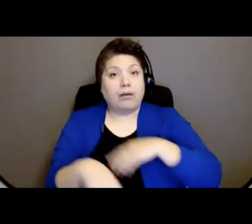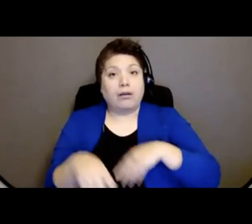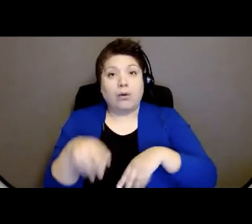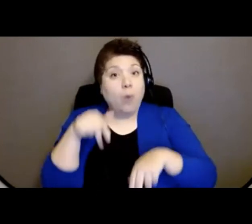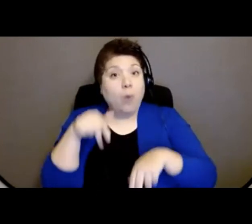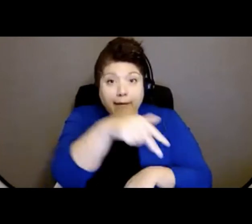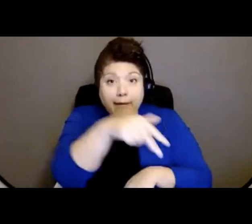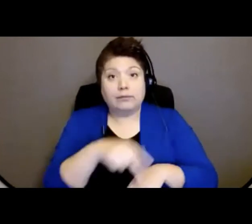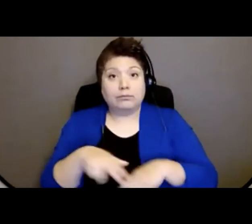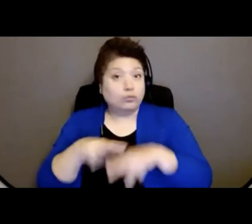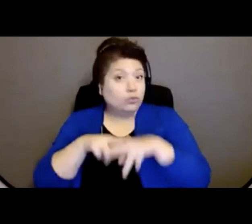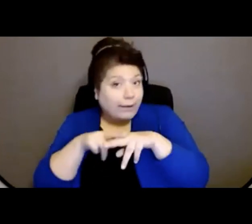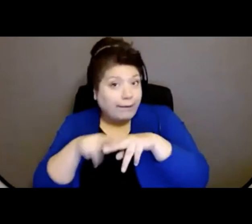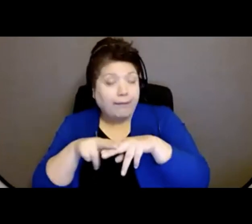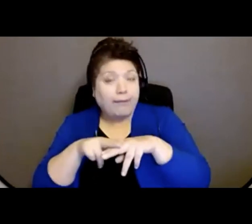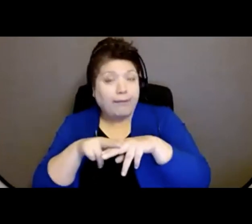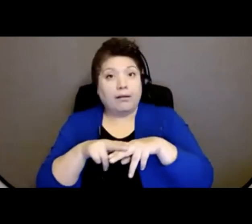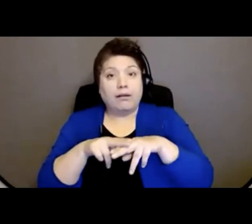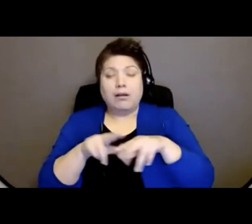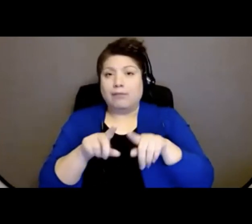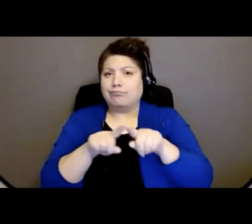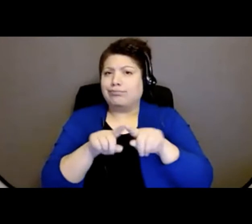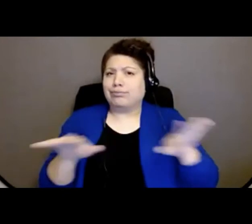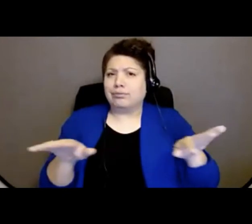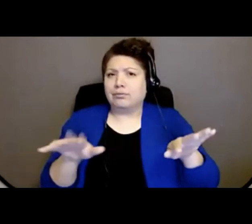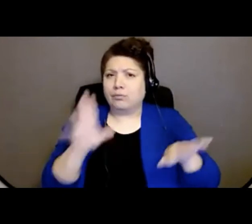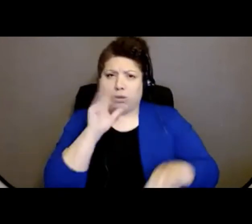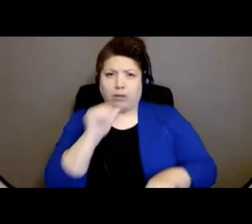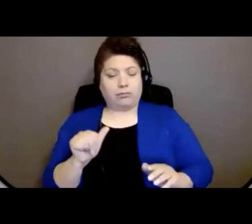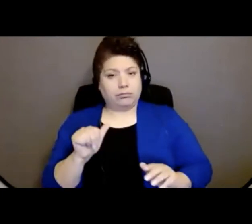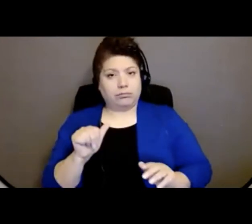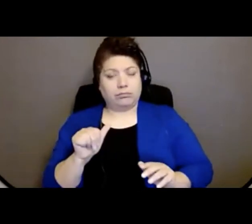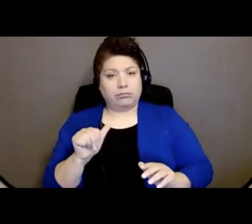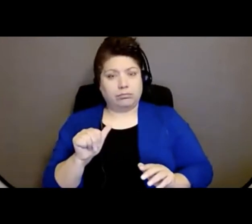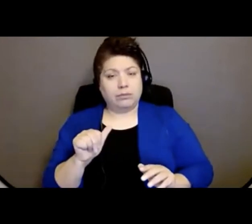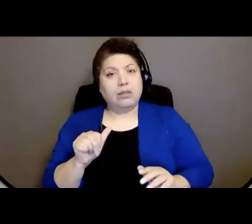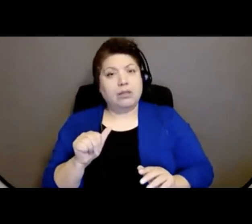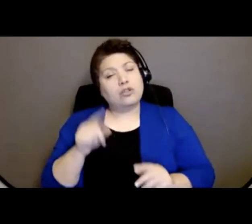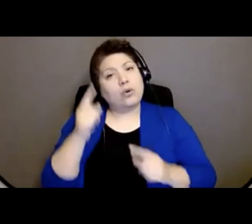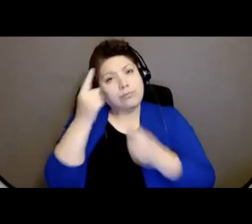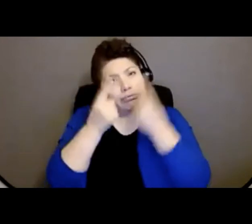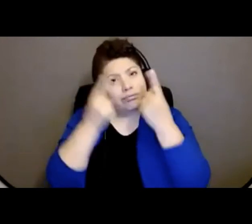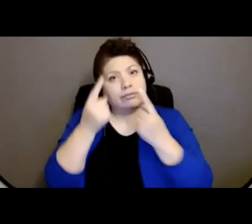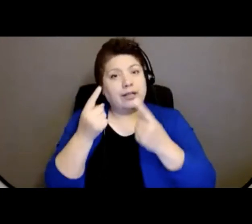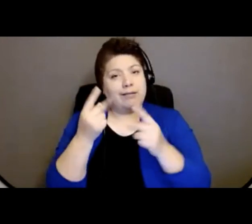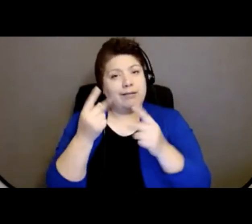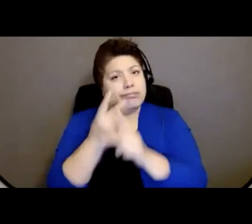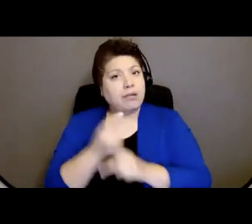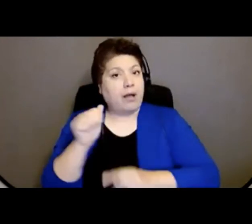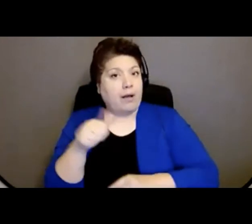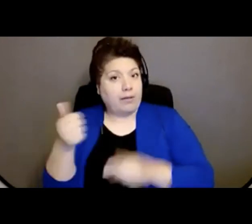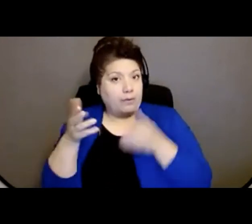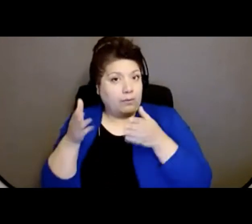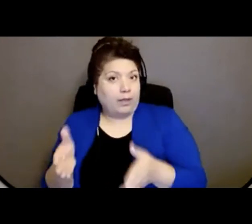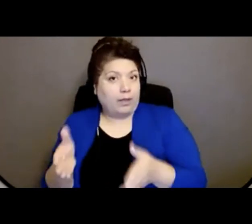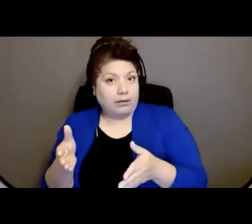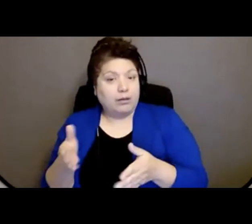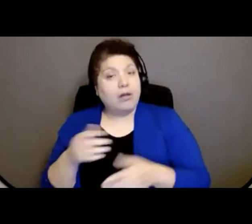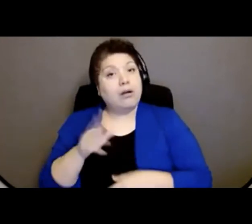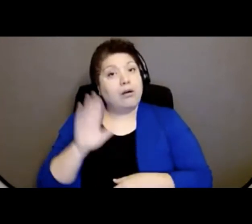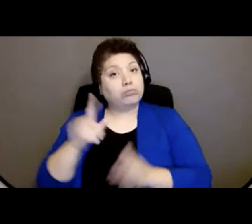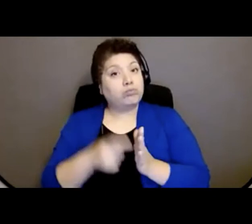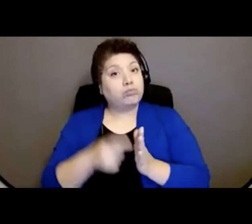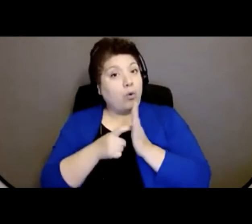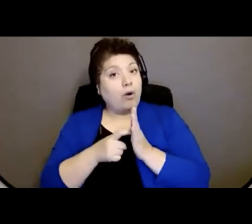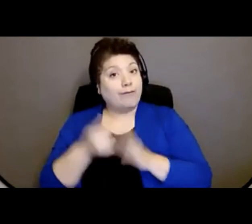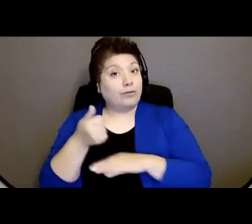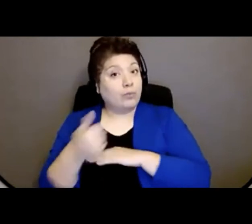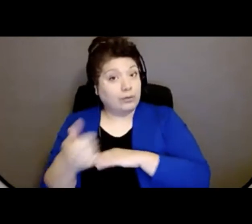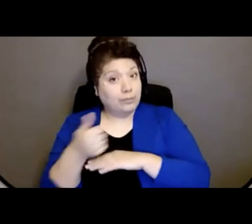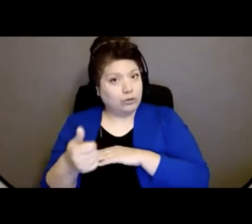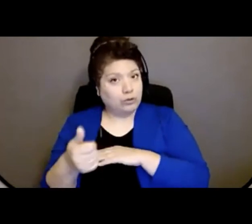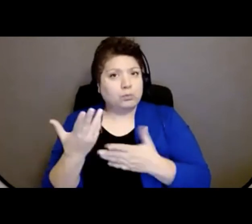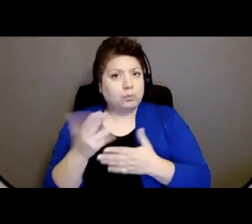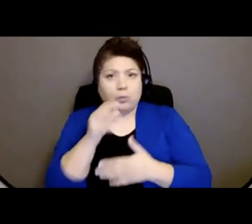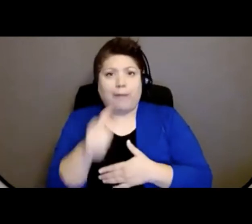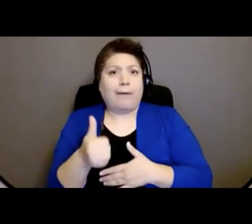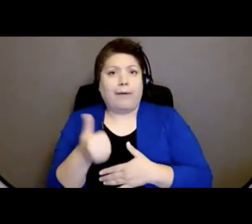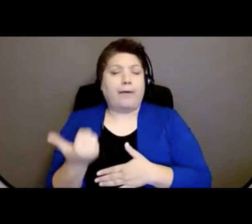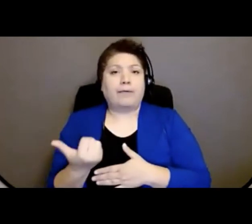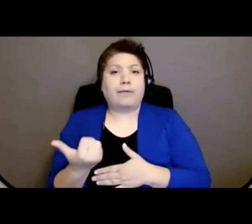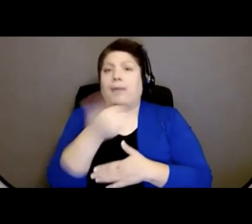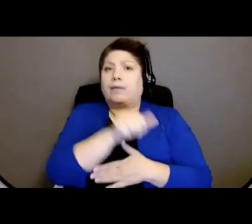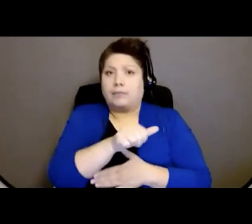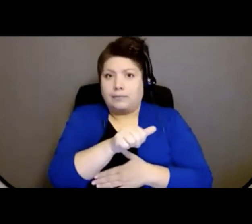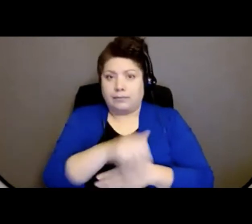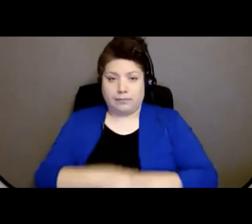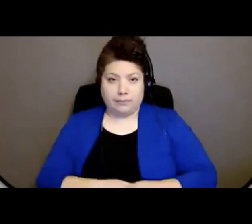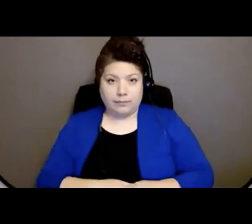THERE ARE LOTS OF DIFFERENT THINGS THAT WE CAN THINK ABOUT IN TRYING TO ADDRESS THAT REQUIREMENT.